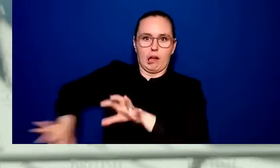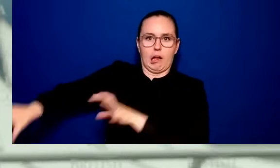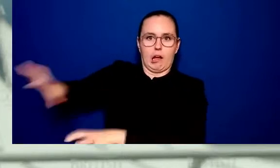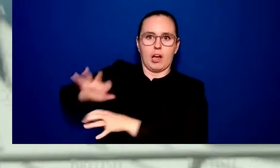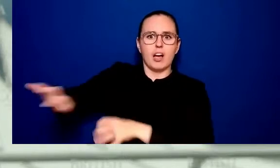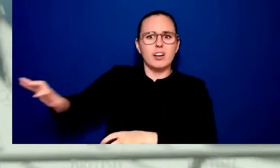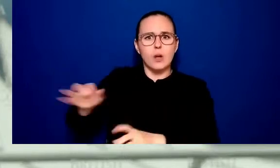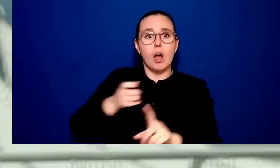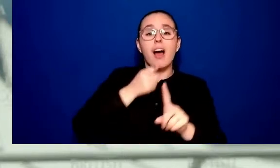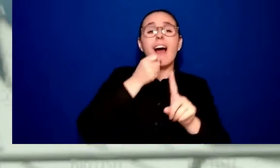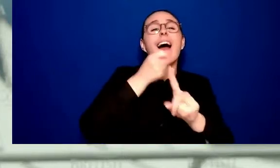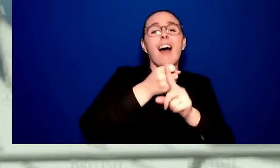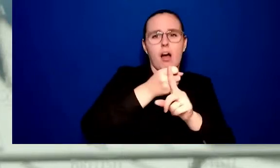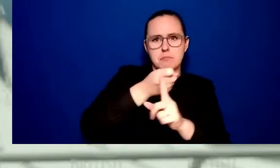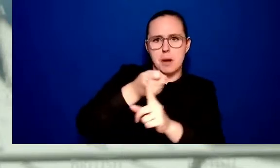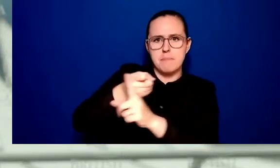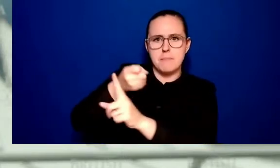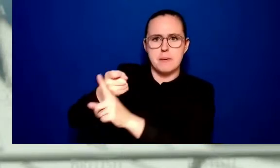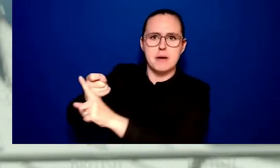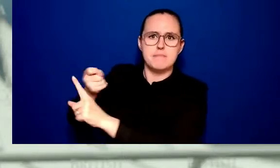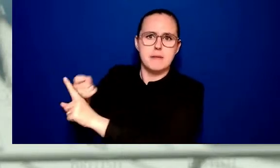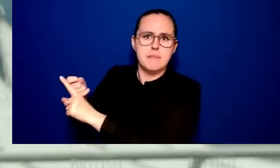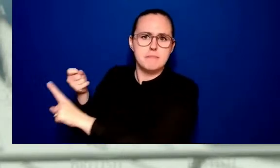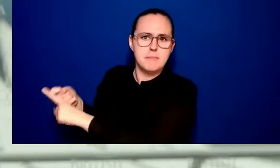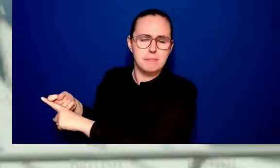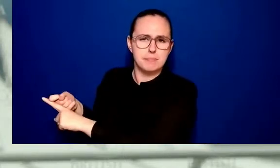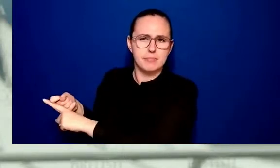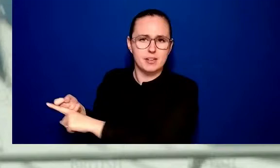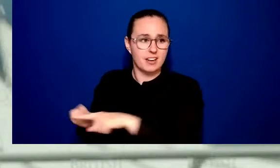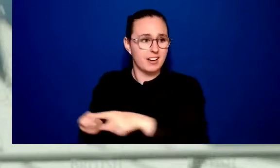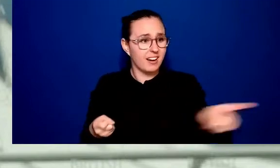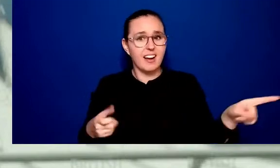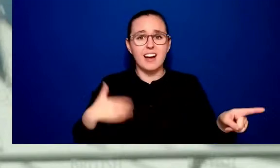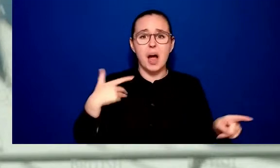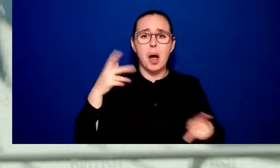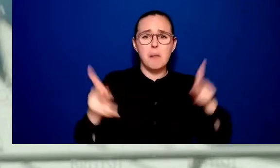illness right now. And that